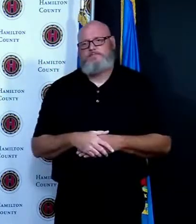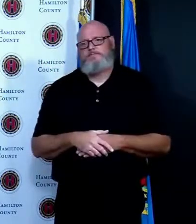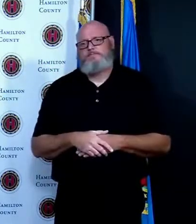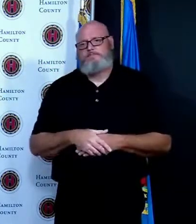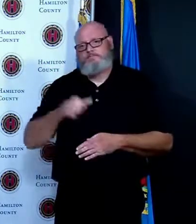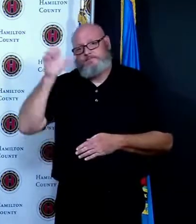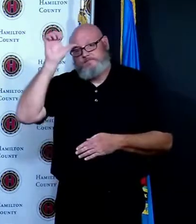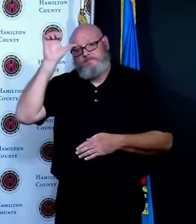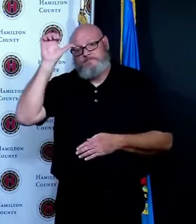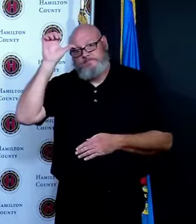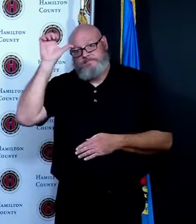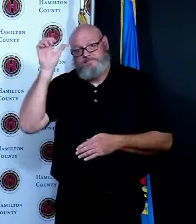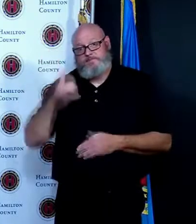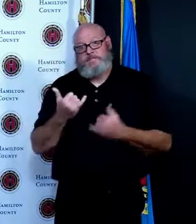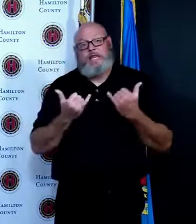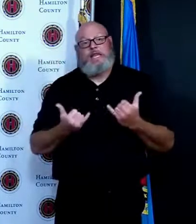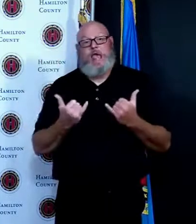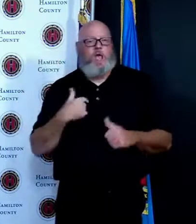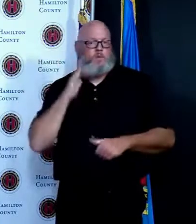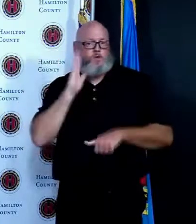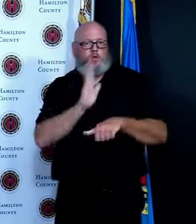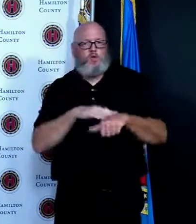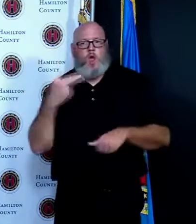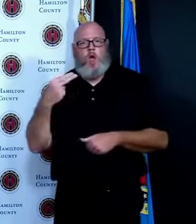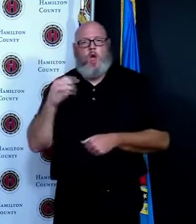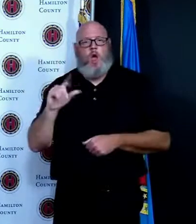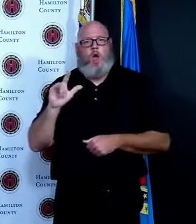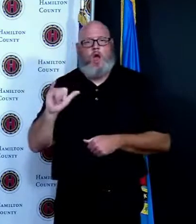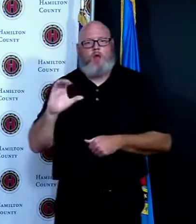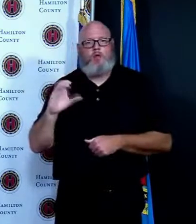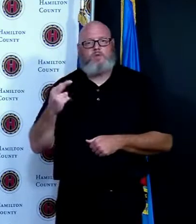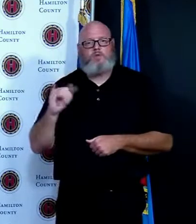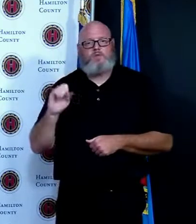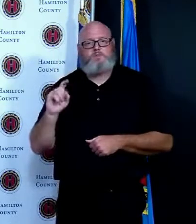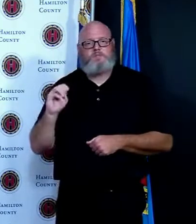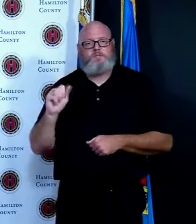Administrator is next we have talked a lot about the cares act dollars and by the way